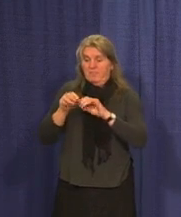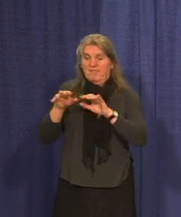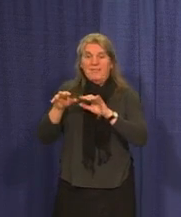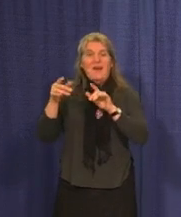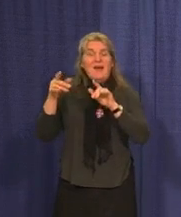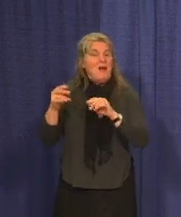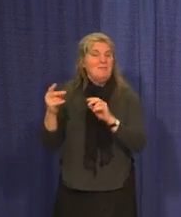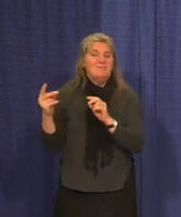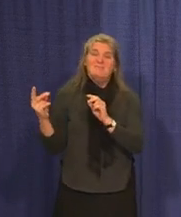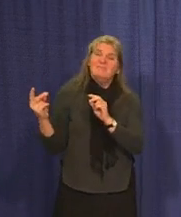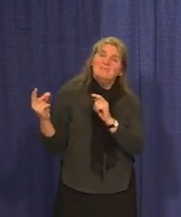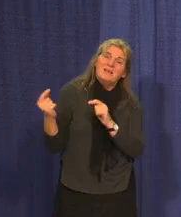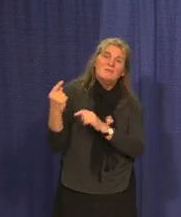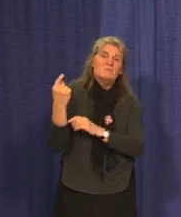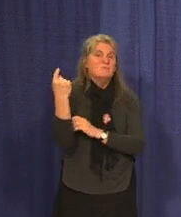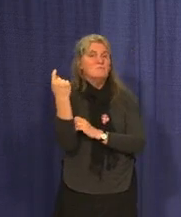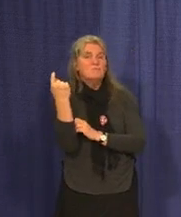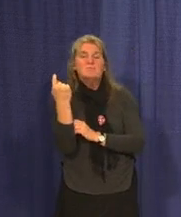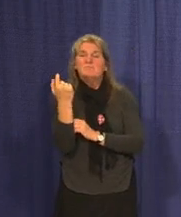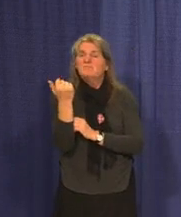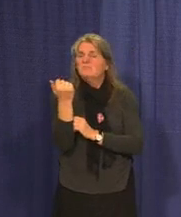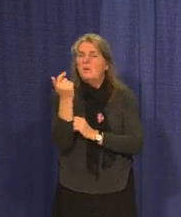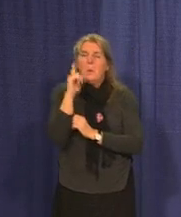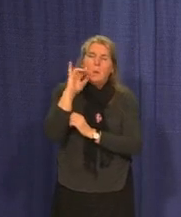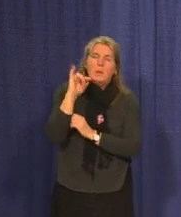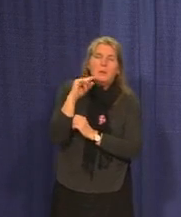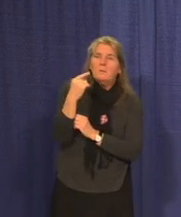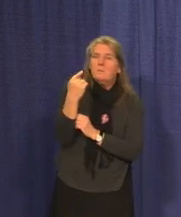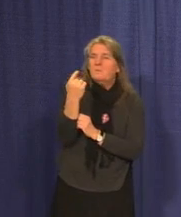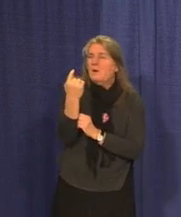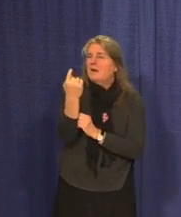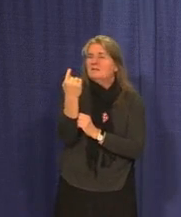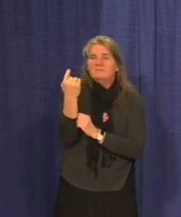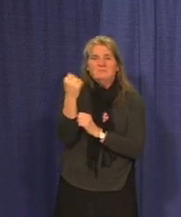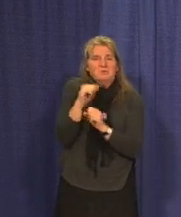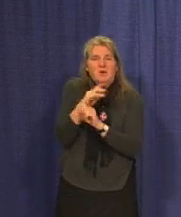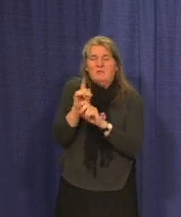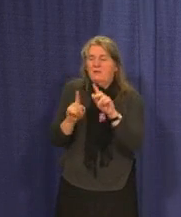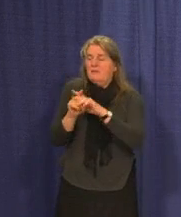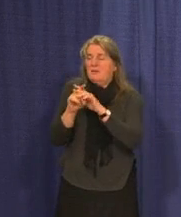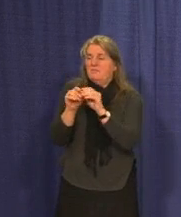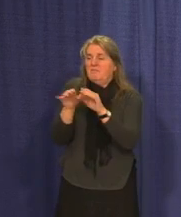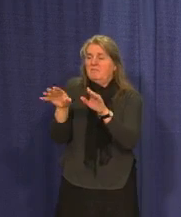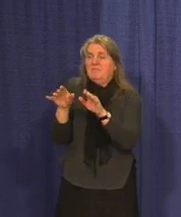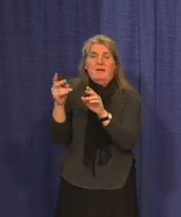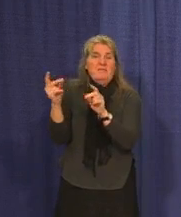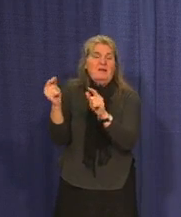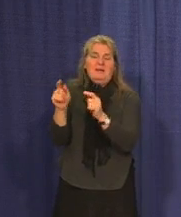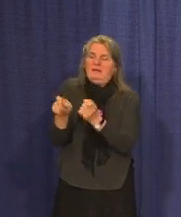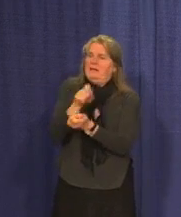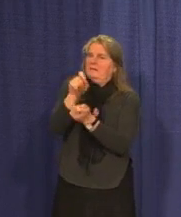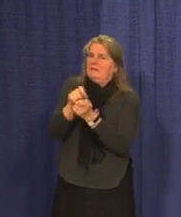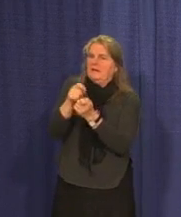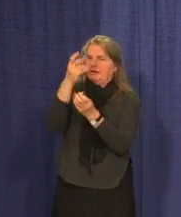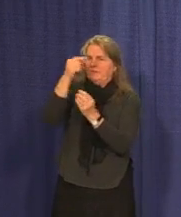The disruption and the number of cases that can happen just from one, or presumably one introduced case.